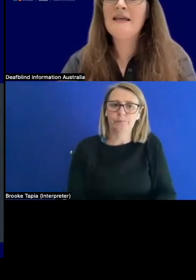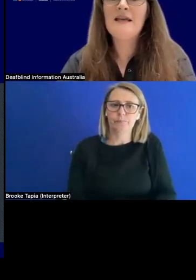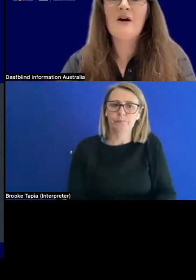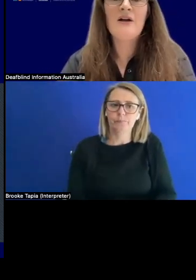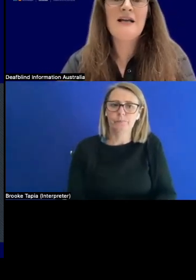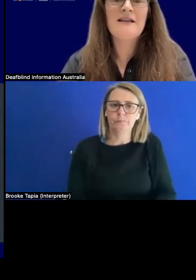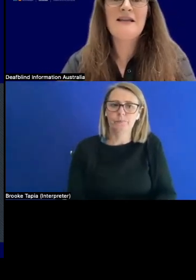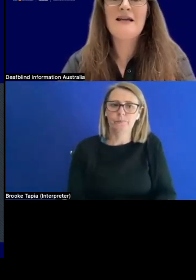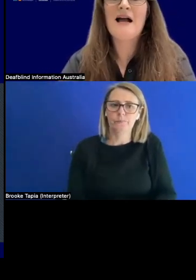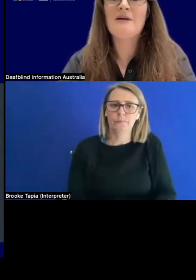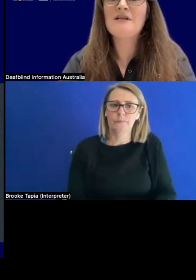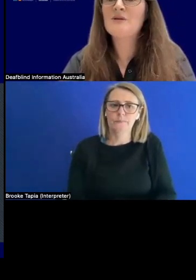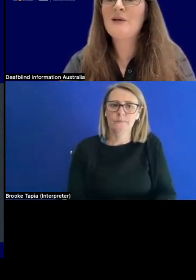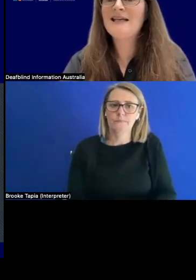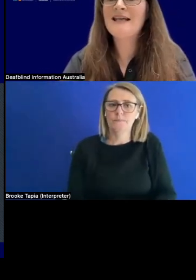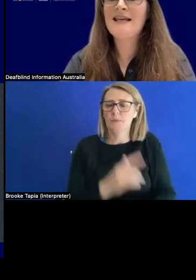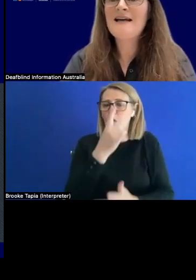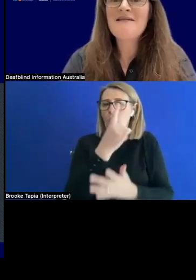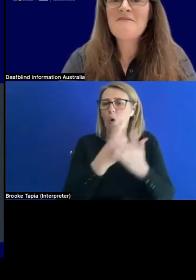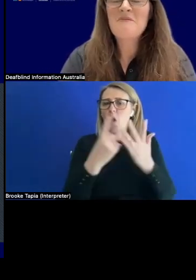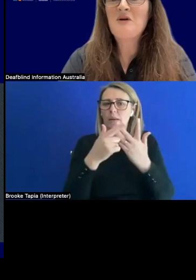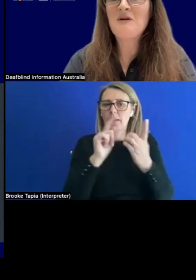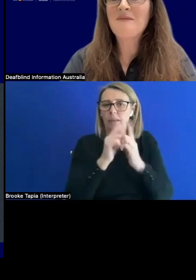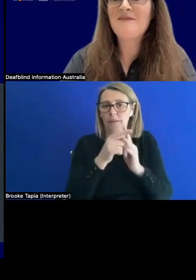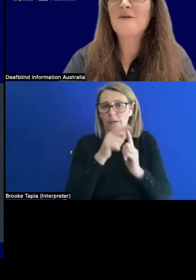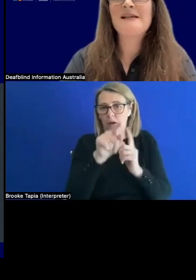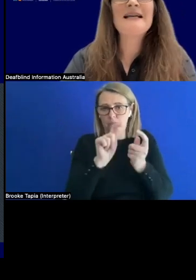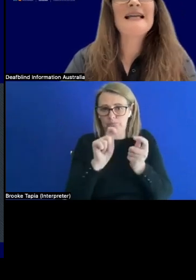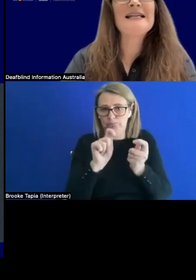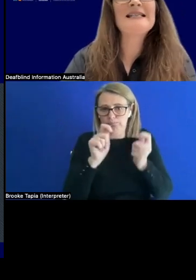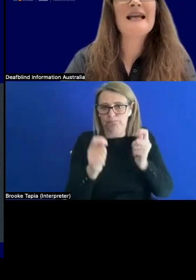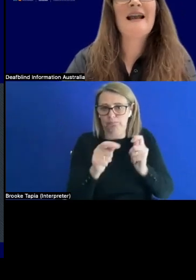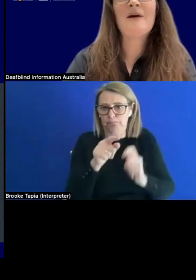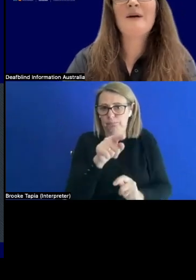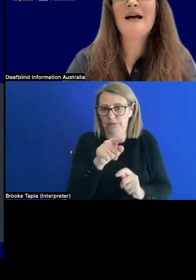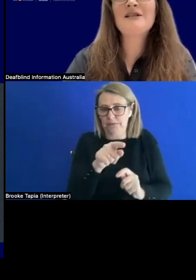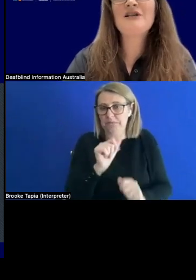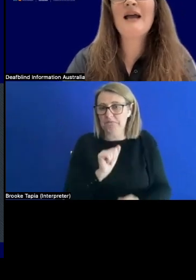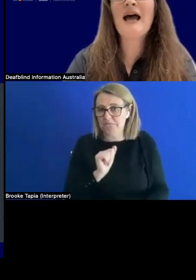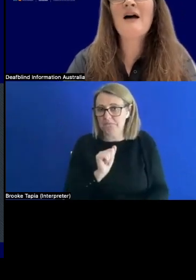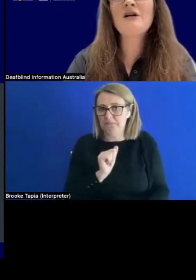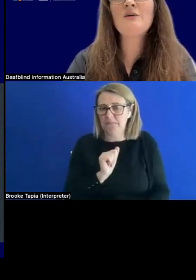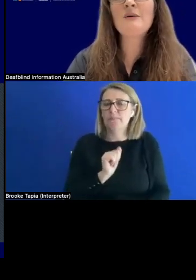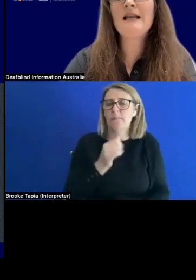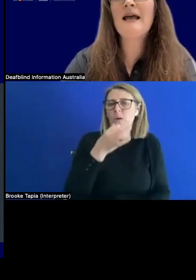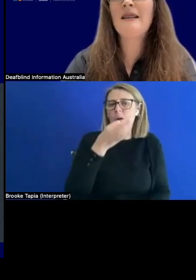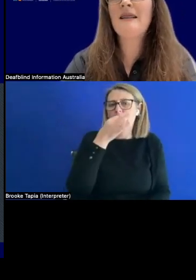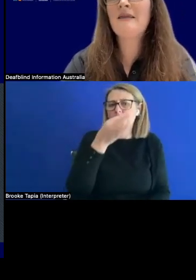The only other thing that I would tweak here, you know, is I would ask you how could we let